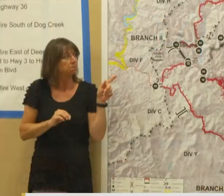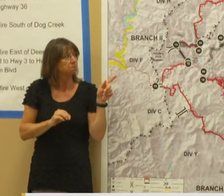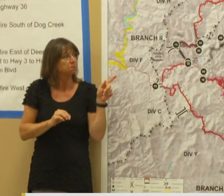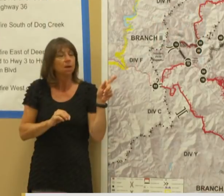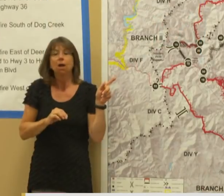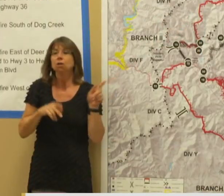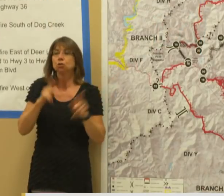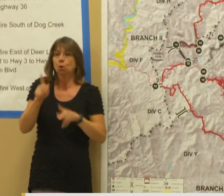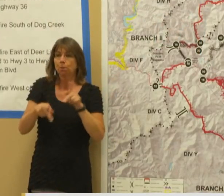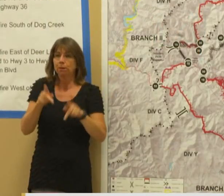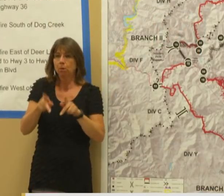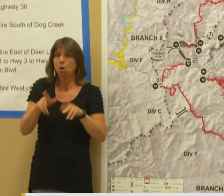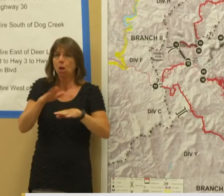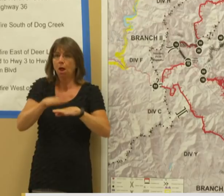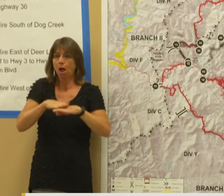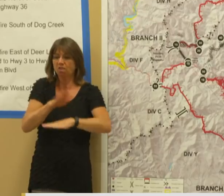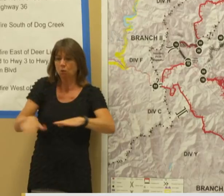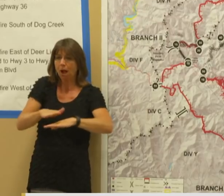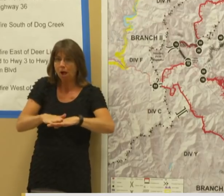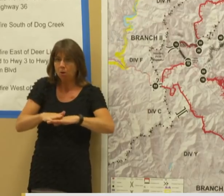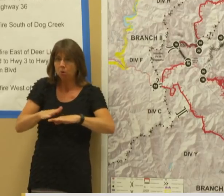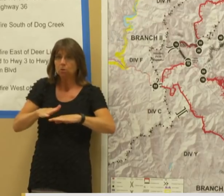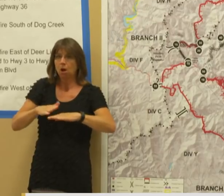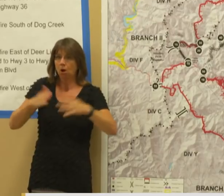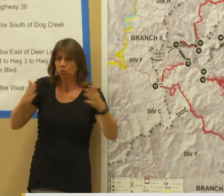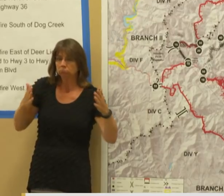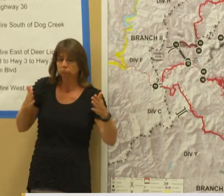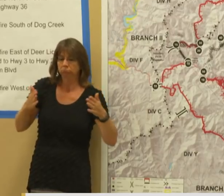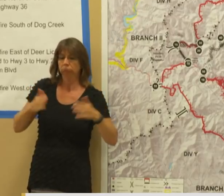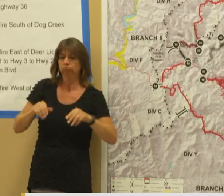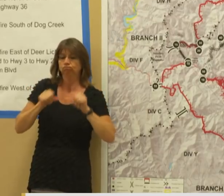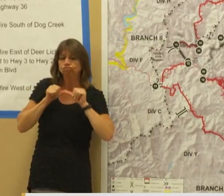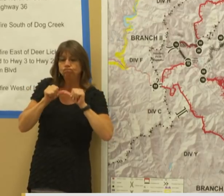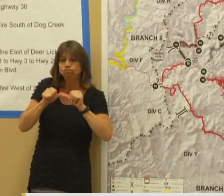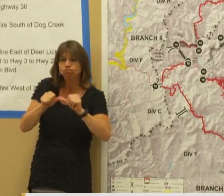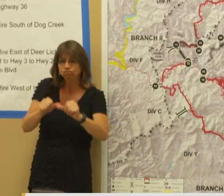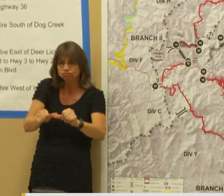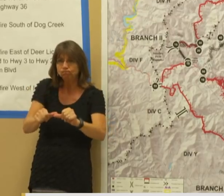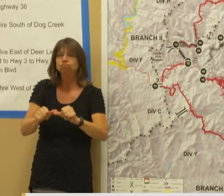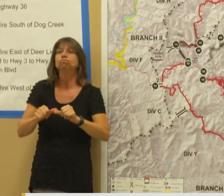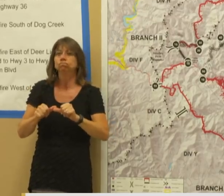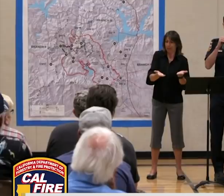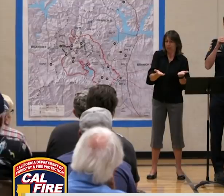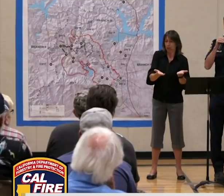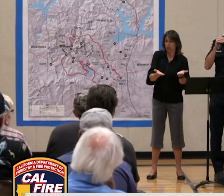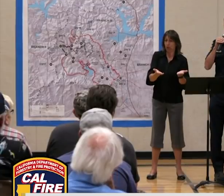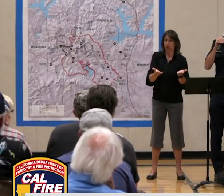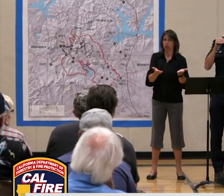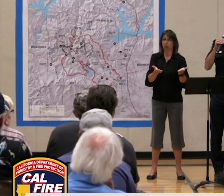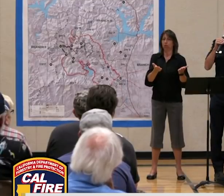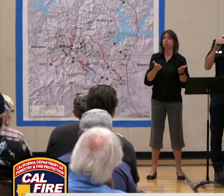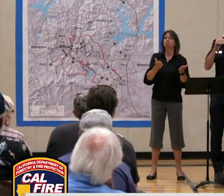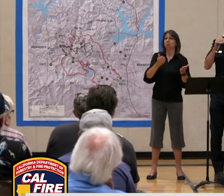afternoon last night local and state leaders held a community meeting in Redding and as you can imagine one of the first